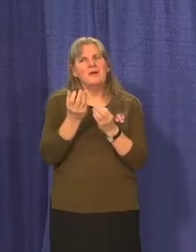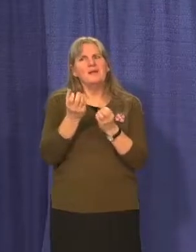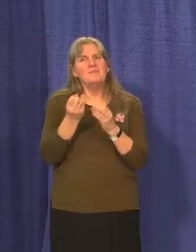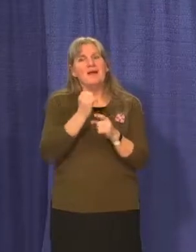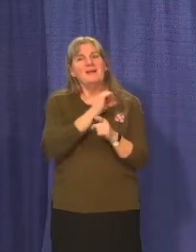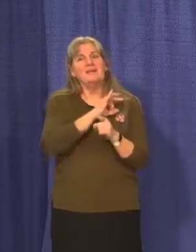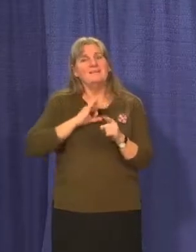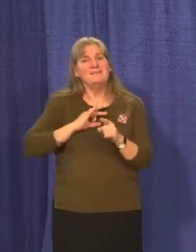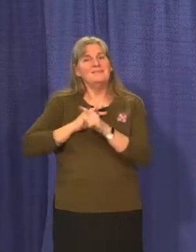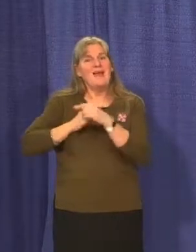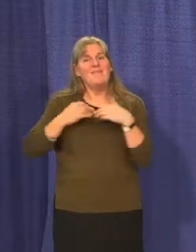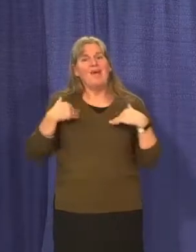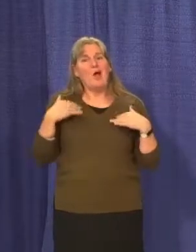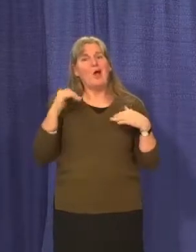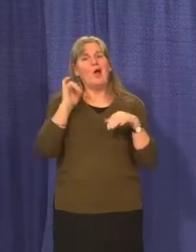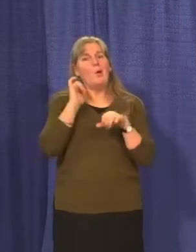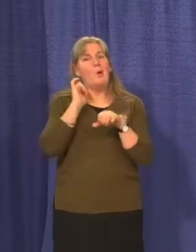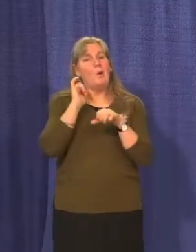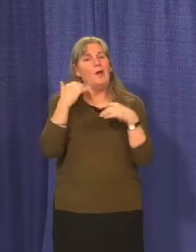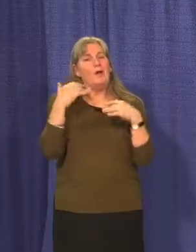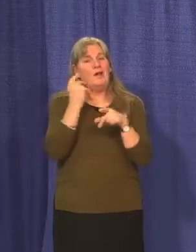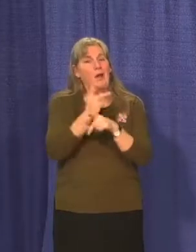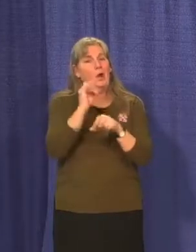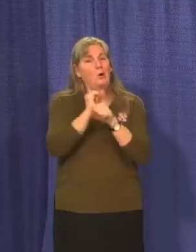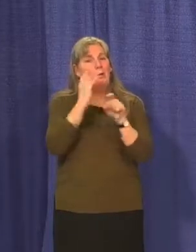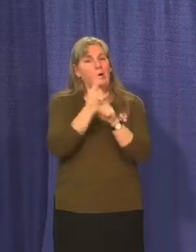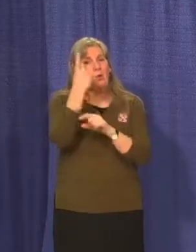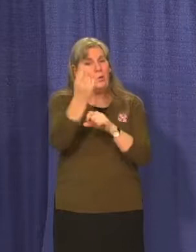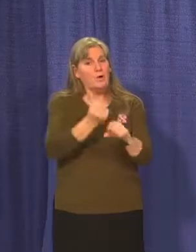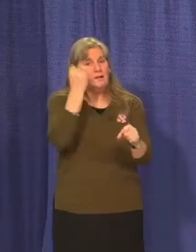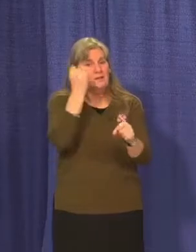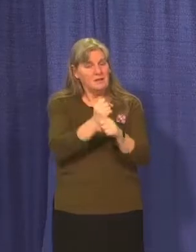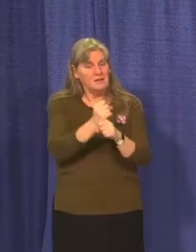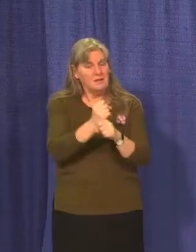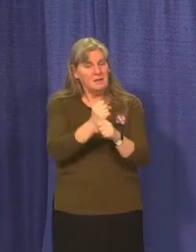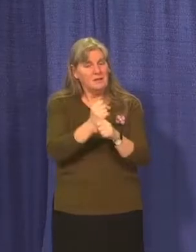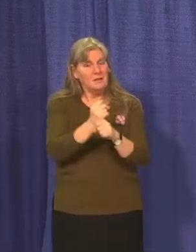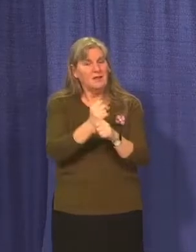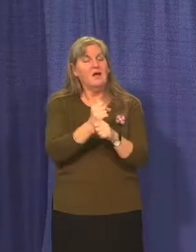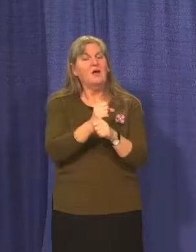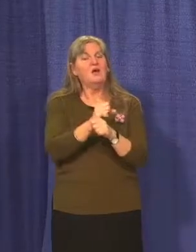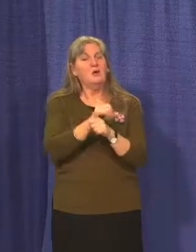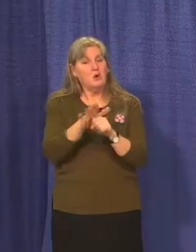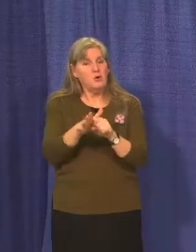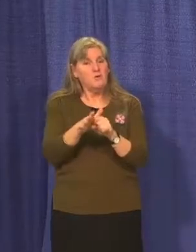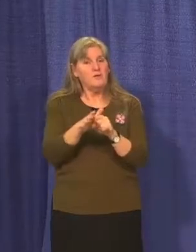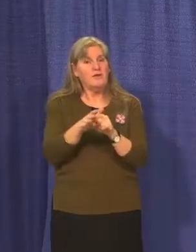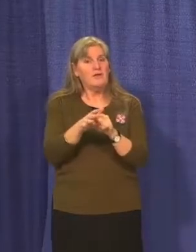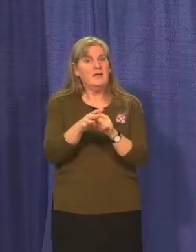a a lot of staff working in this sector for a year now.